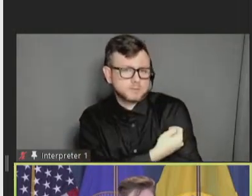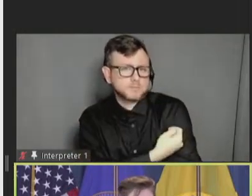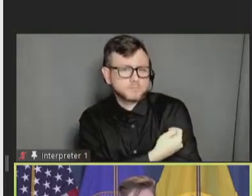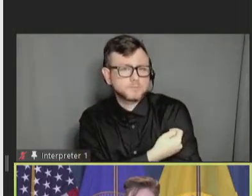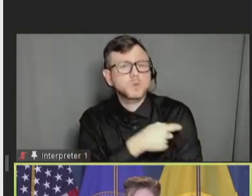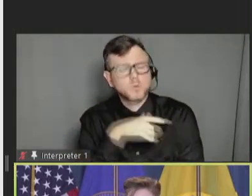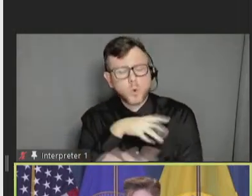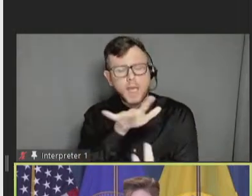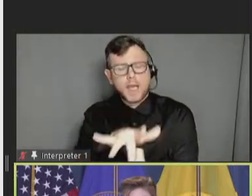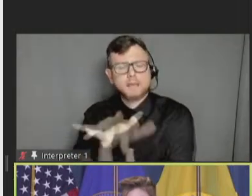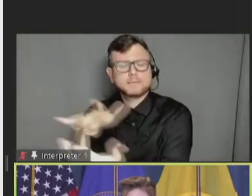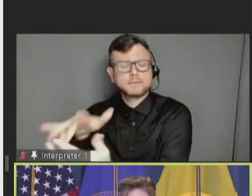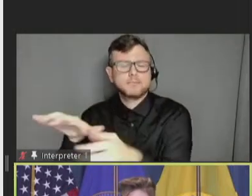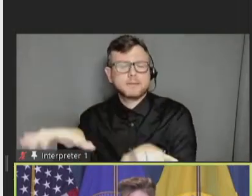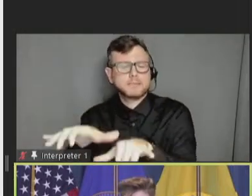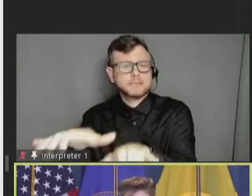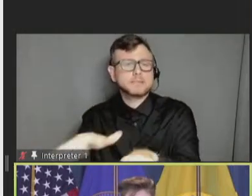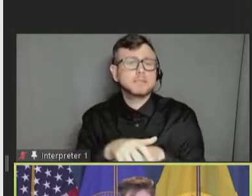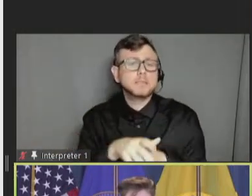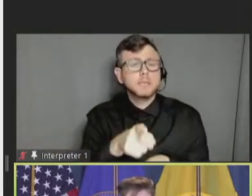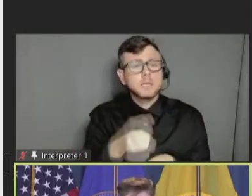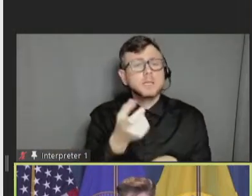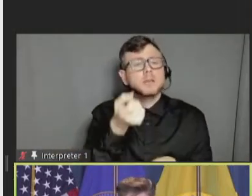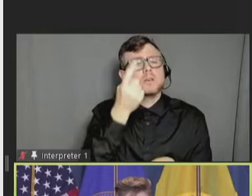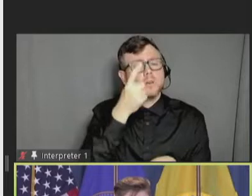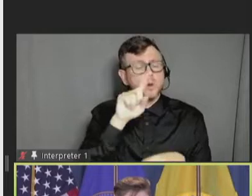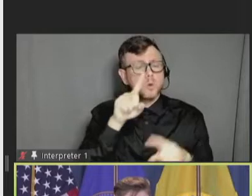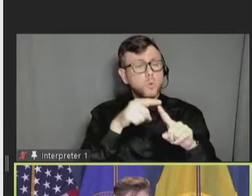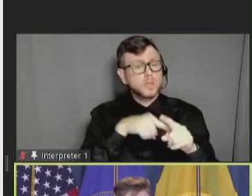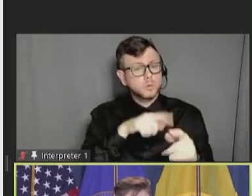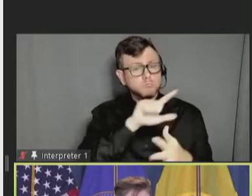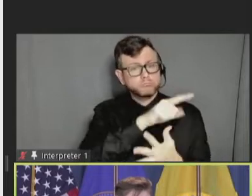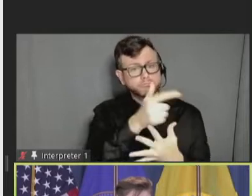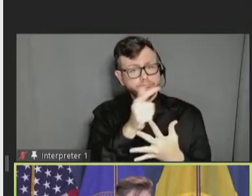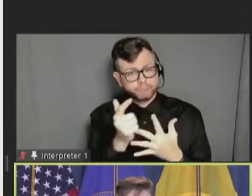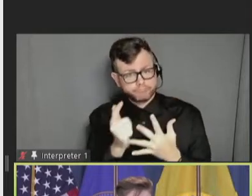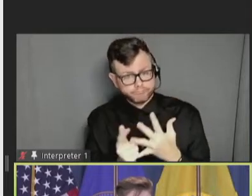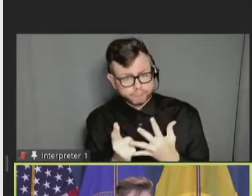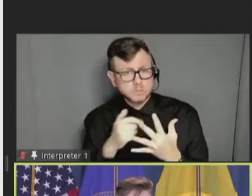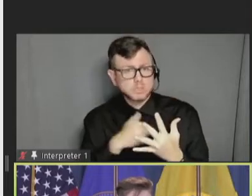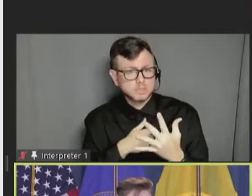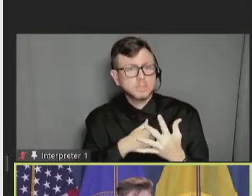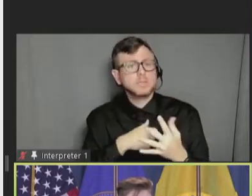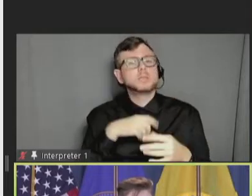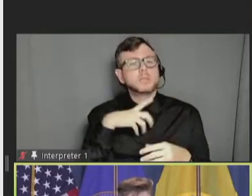throughout the sequential stages represented by the first four domains. And finally,